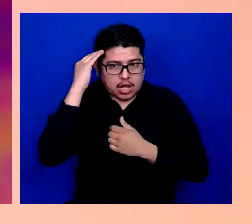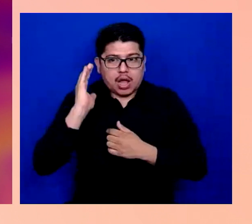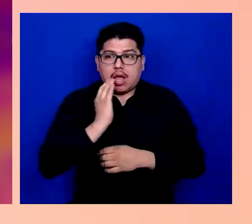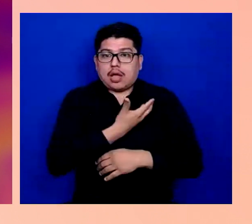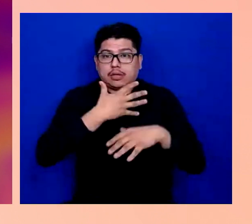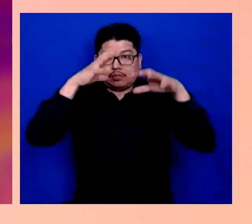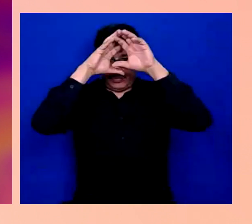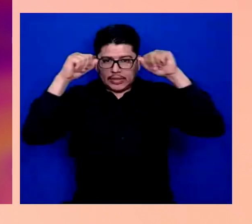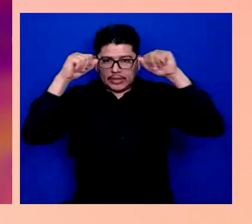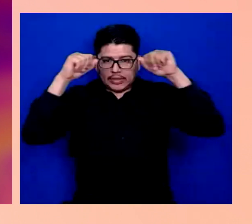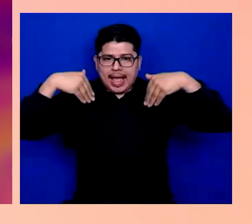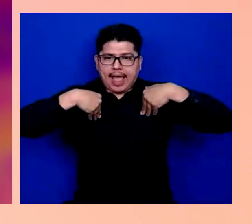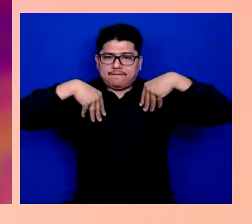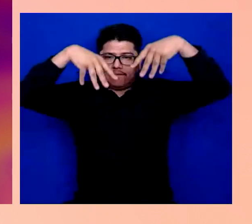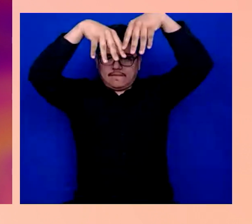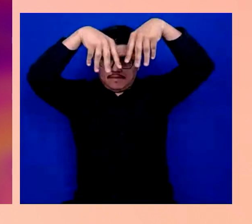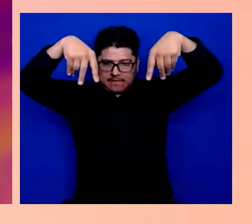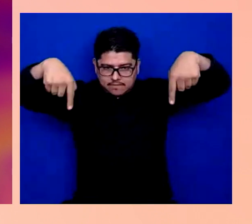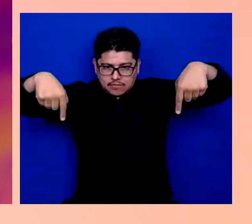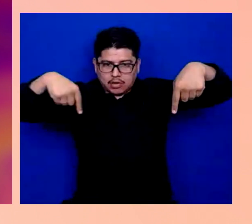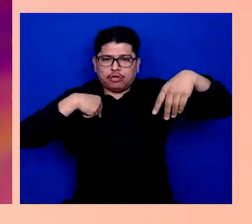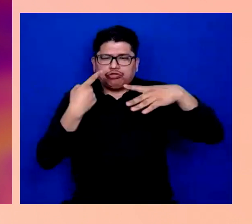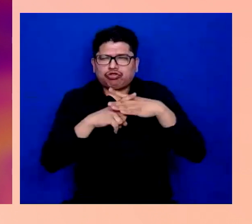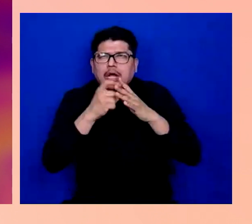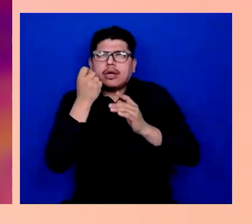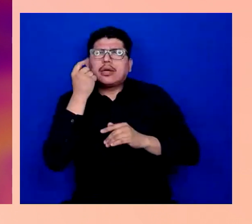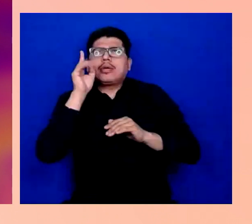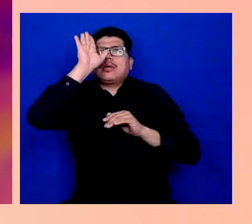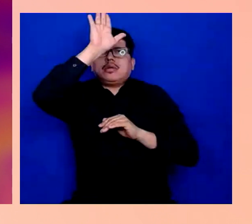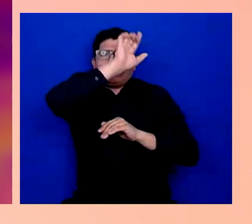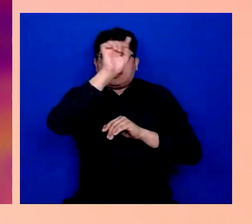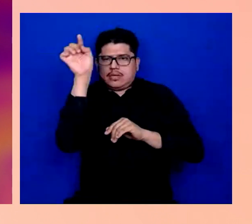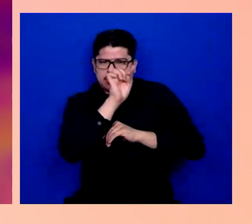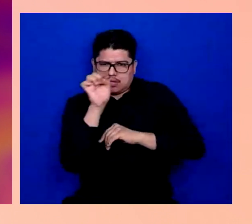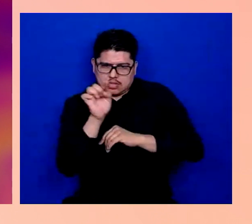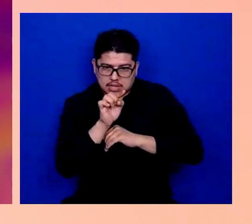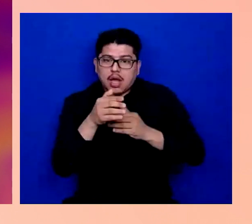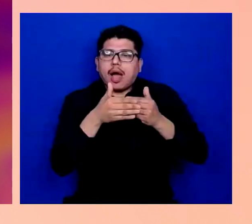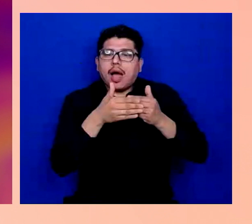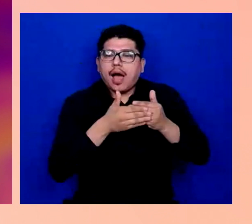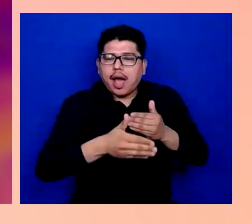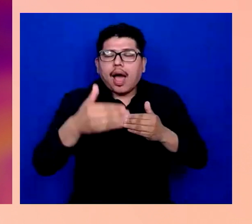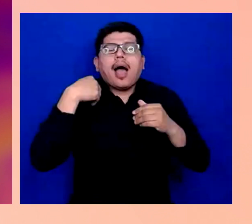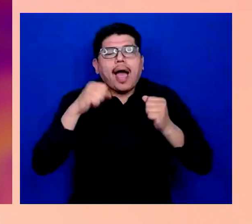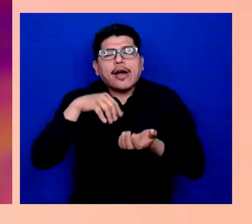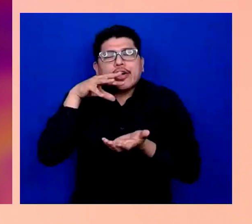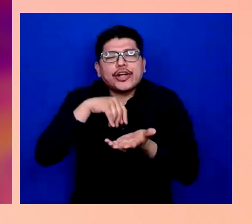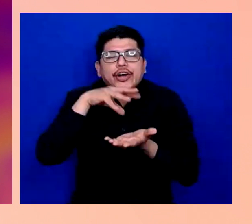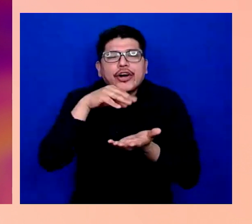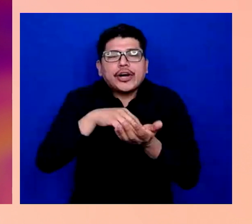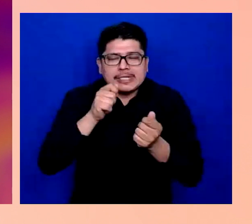understand that in lifelong learning, we all change over time, and we have to change in order to